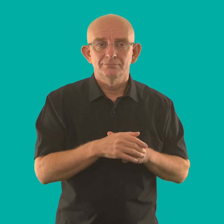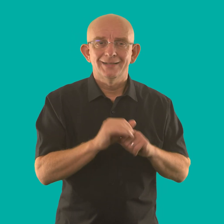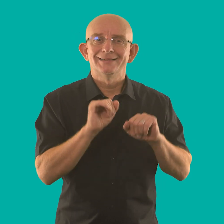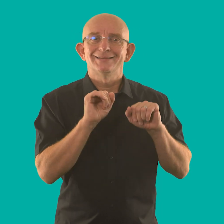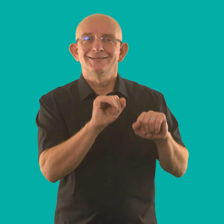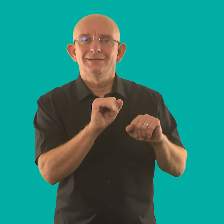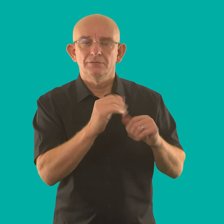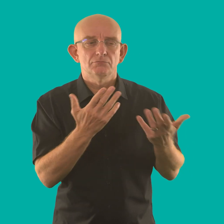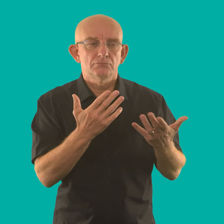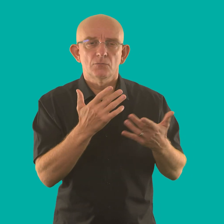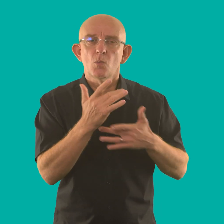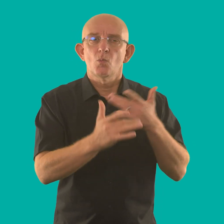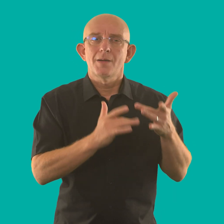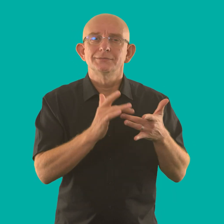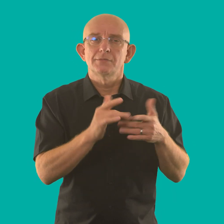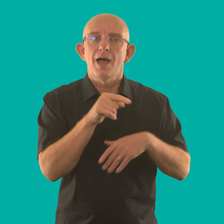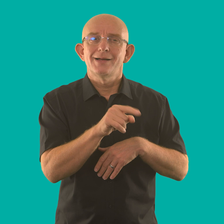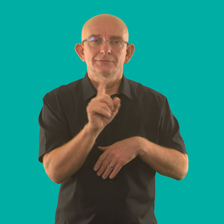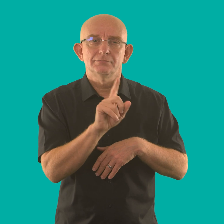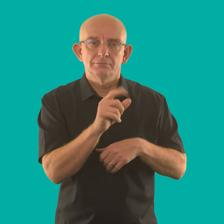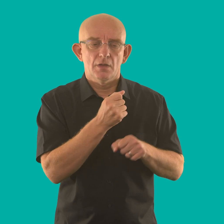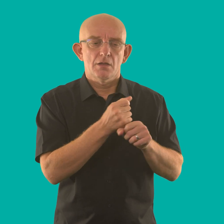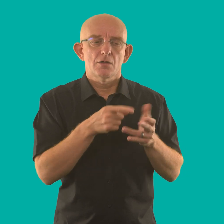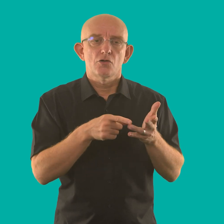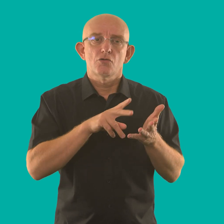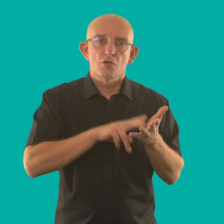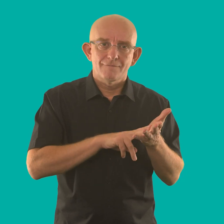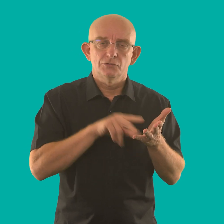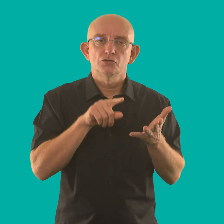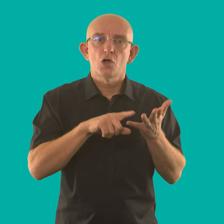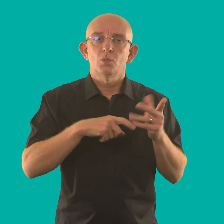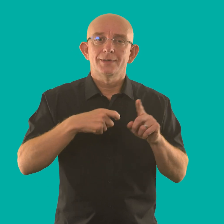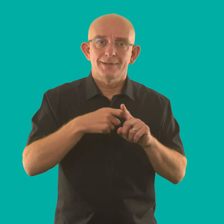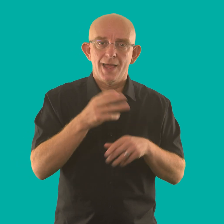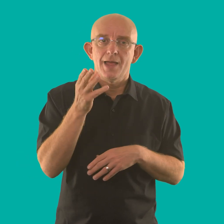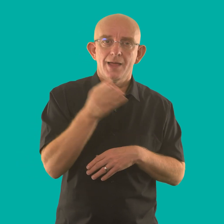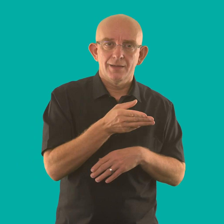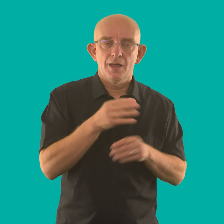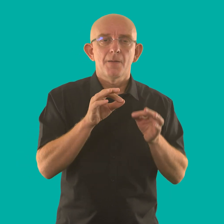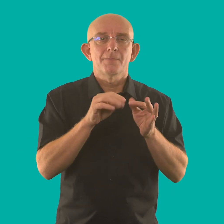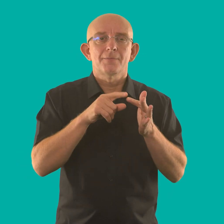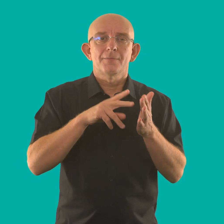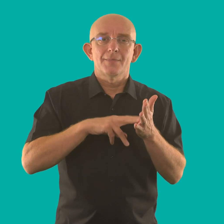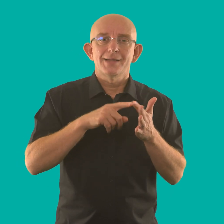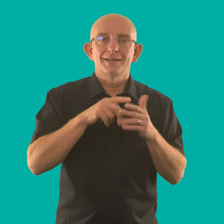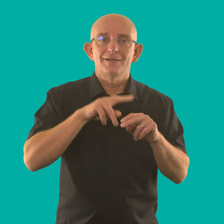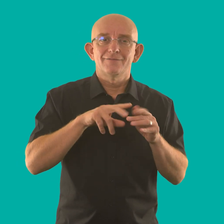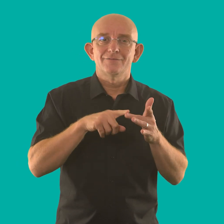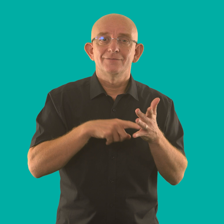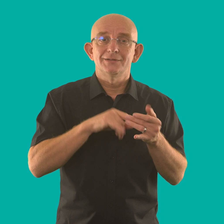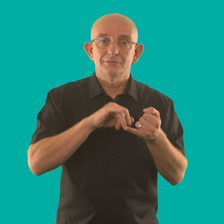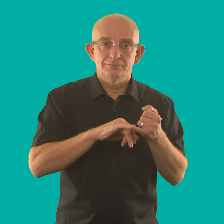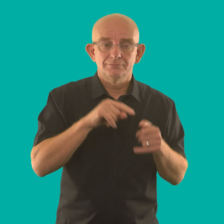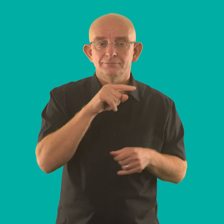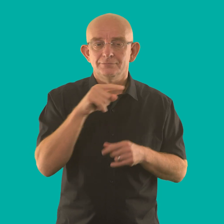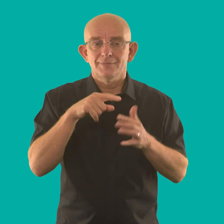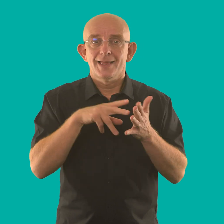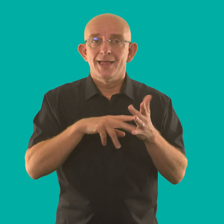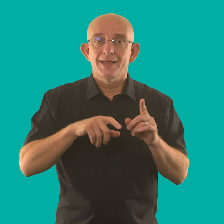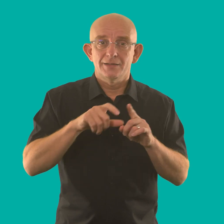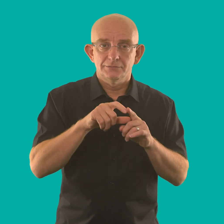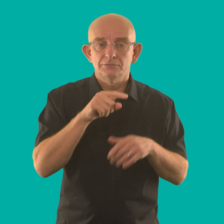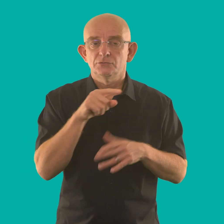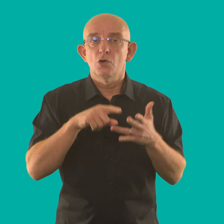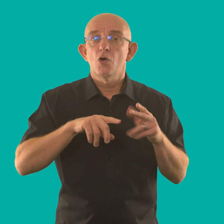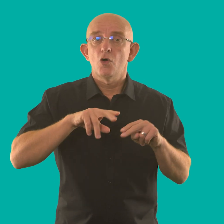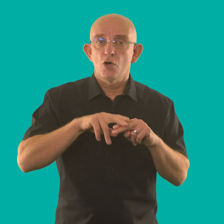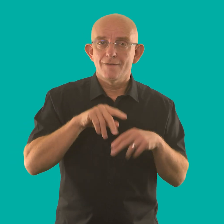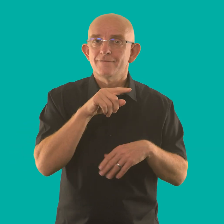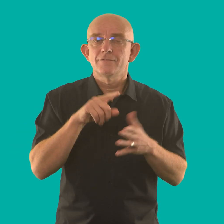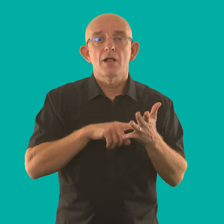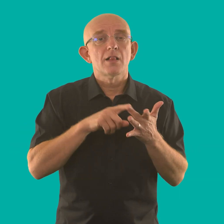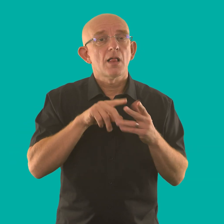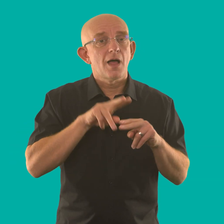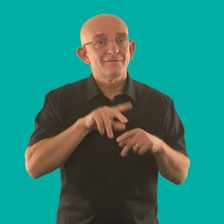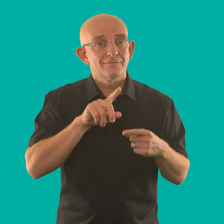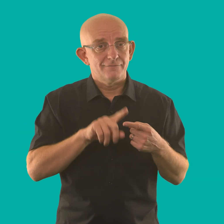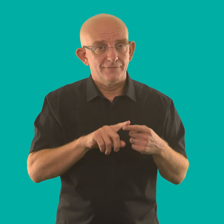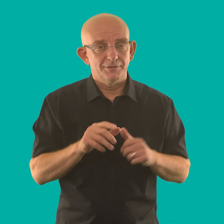To find out more, go to gov.uk/benefits-end-of-life